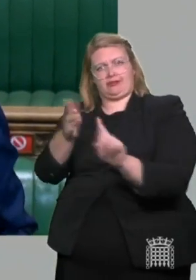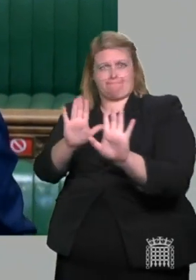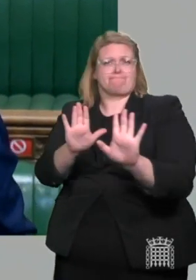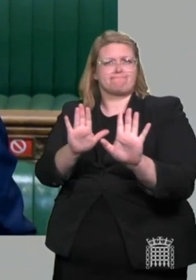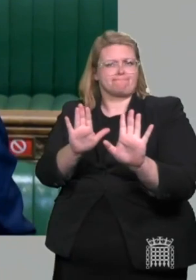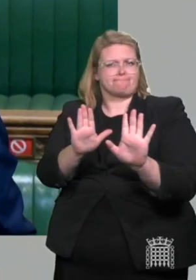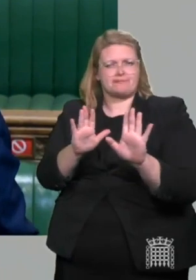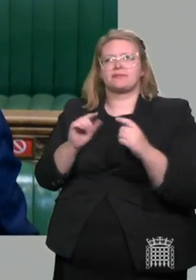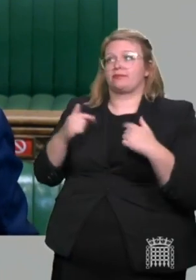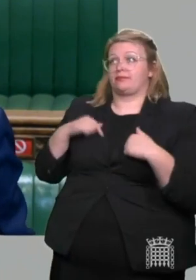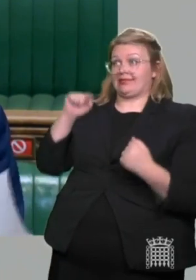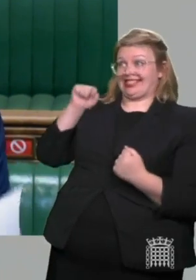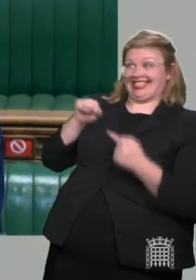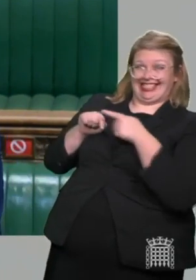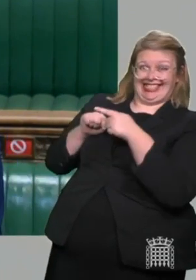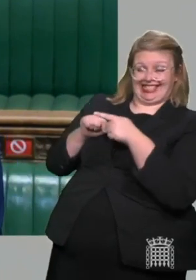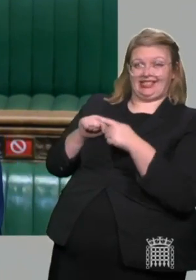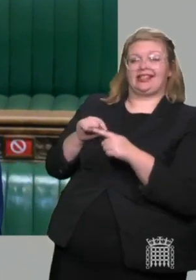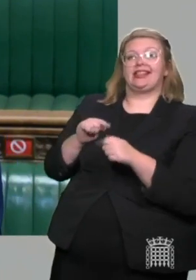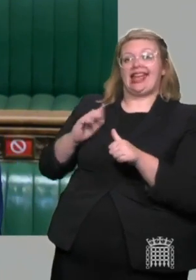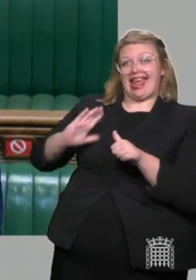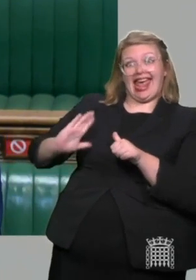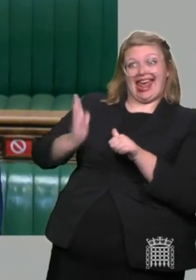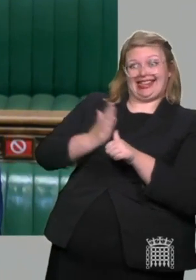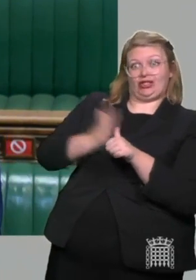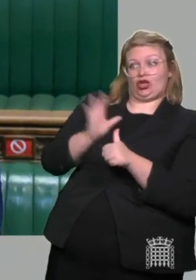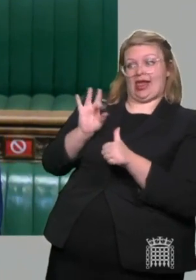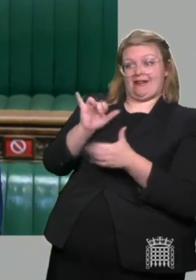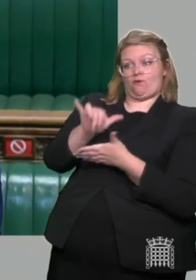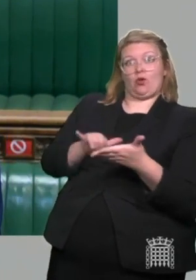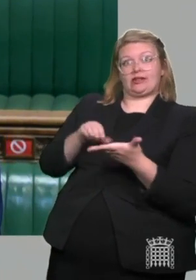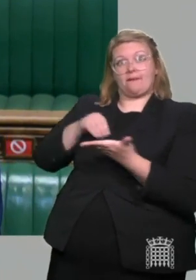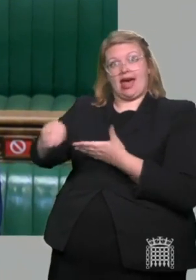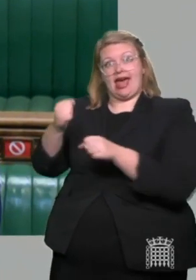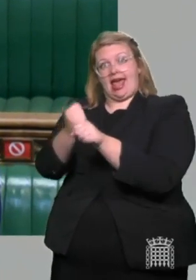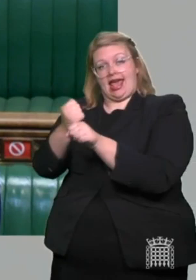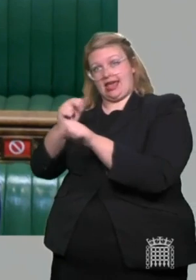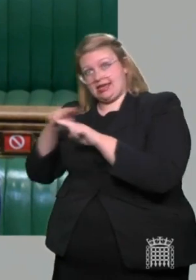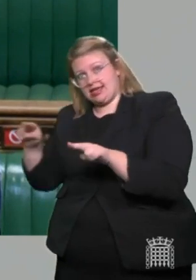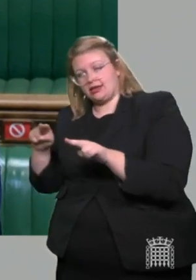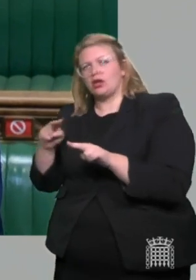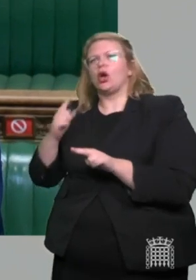invoice, Prime Minister. Either the taxpayer paid the initial invoice, or it was the Conservative